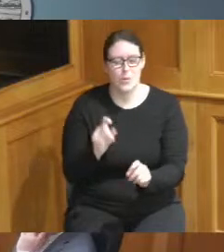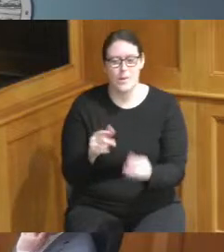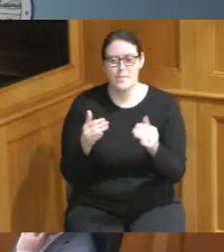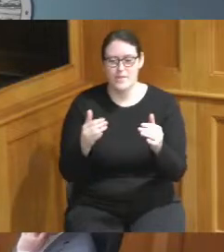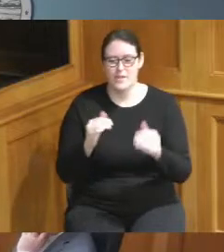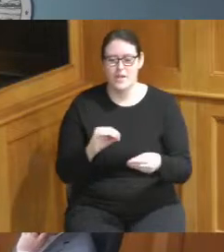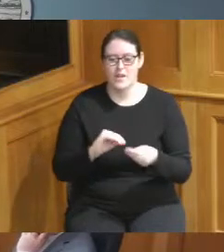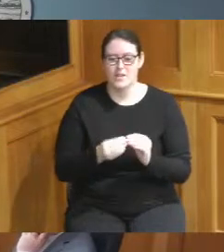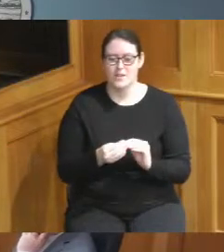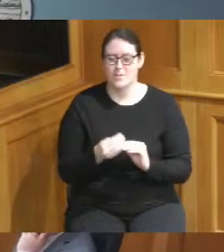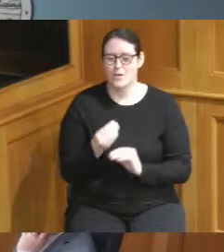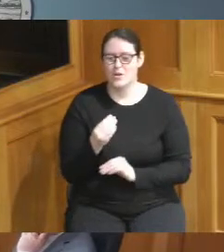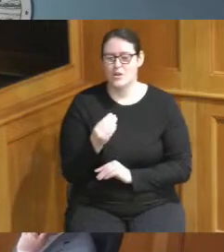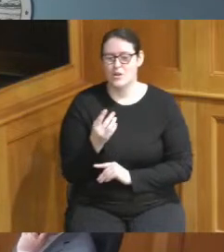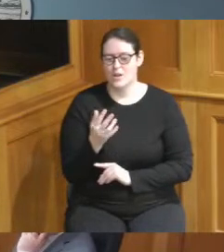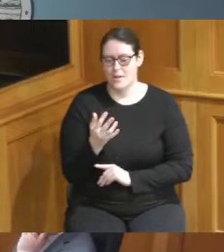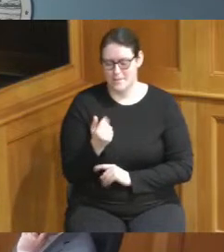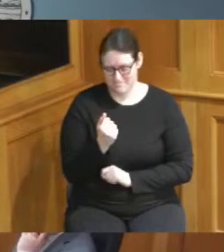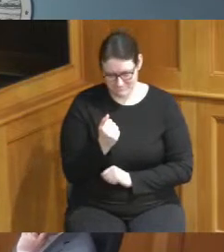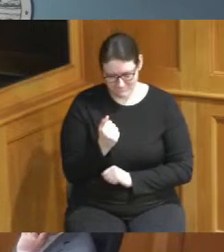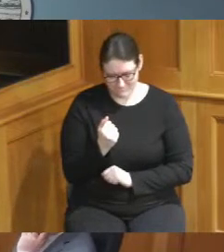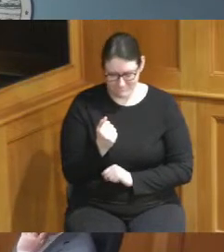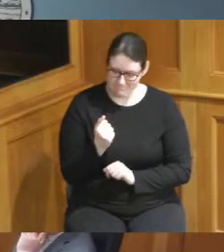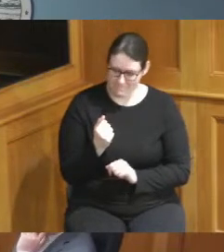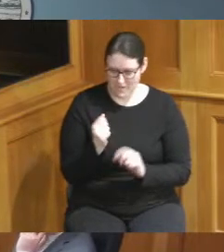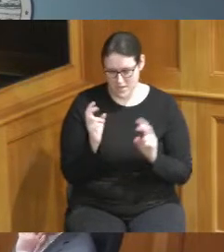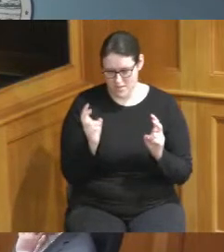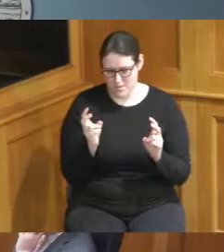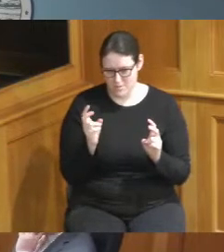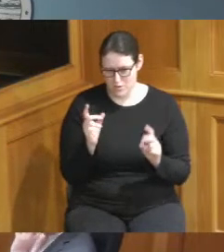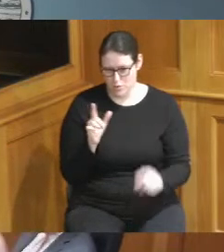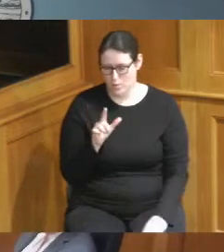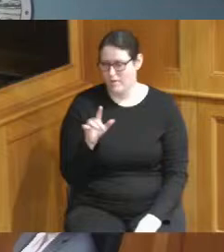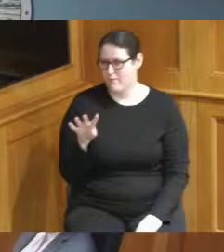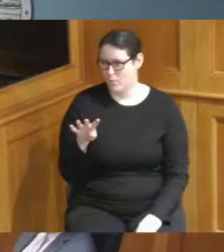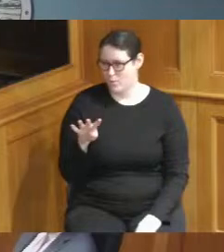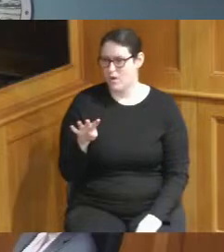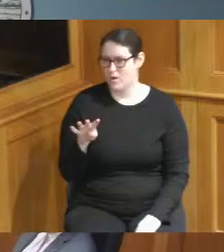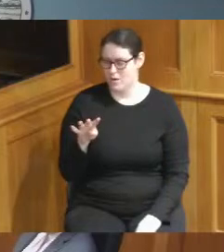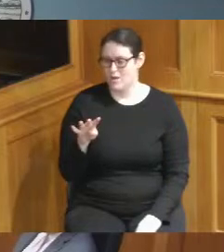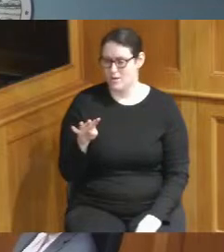quickly as they taking chairs out move quickly with you know they should come back and say okay